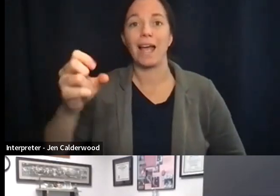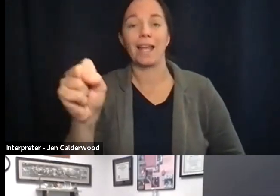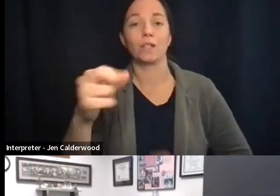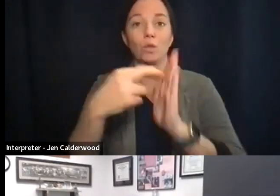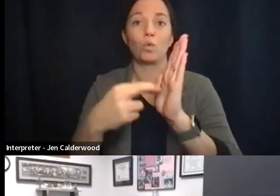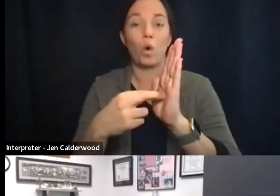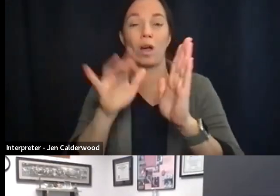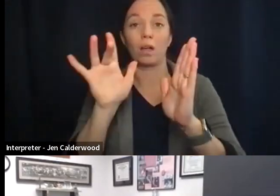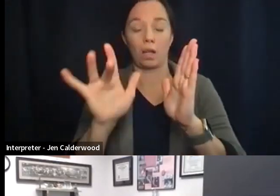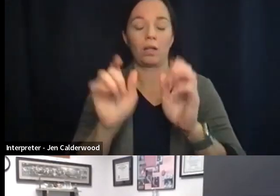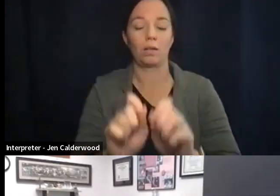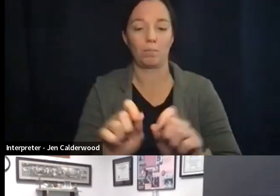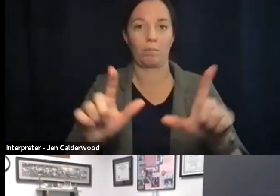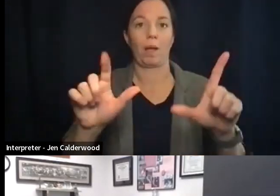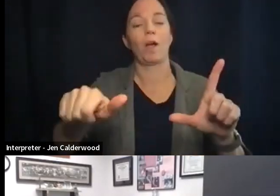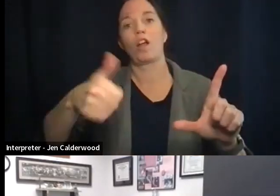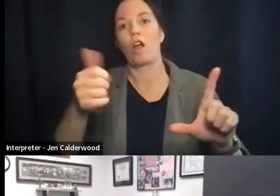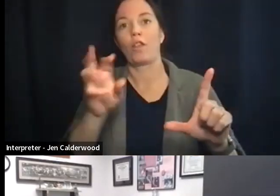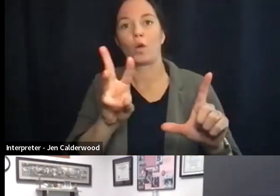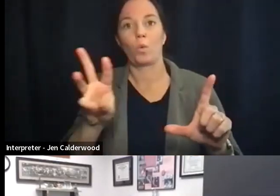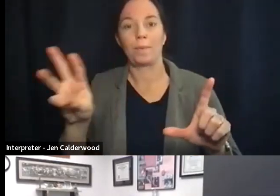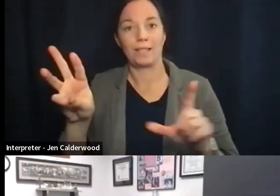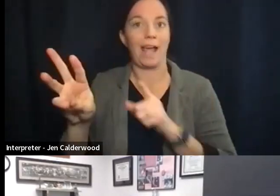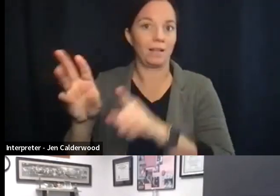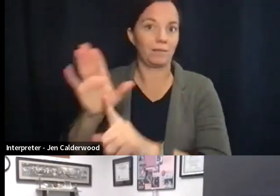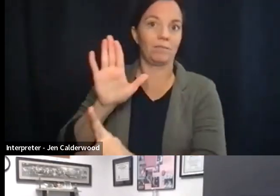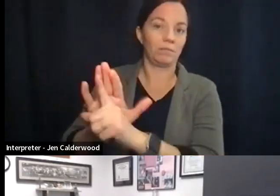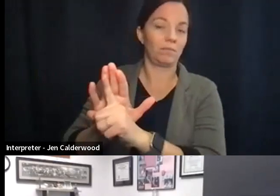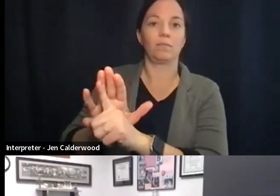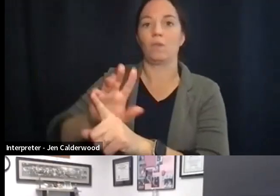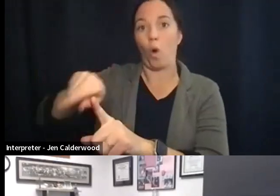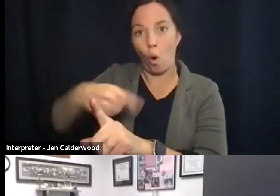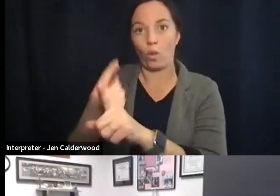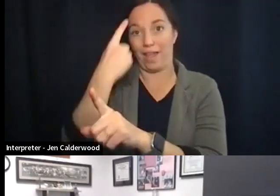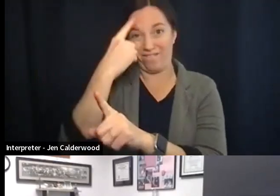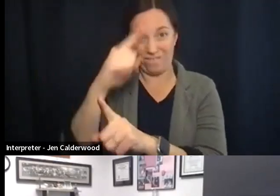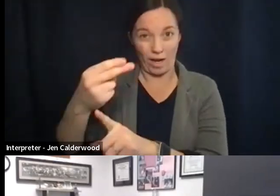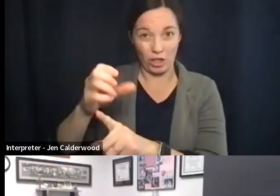I literally just typed in a search on that page that said HCBS settings rule. And I literally just typed in a search on that page that, said Hcbs settings rule and loan behold!